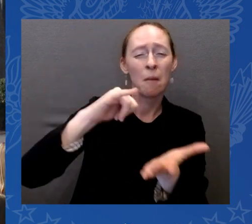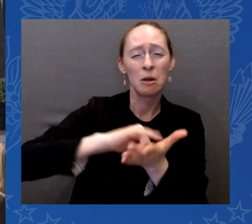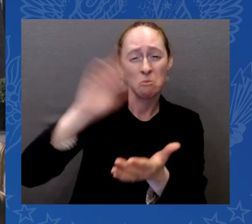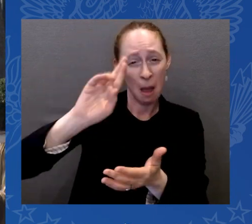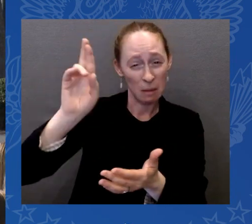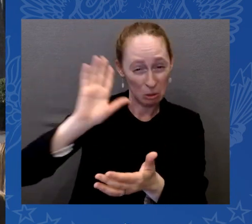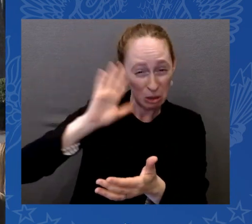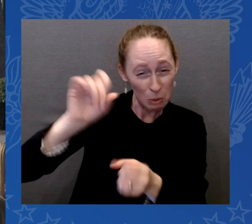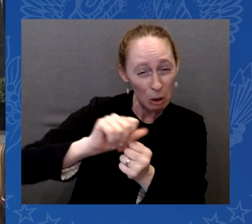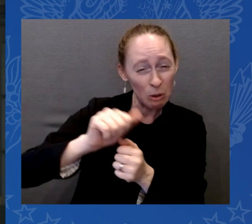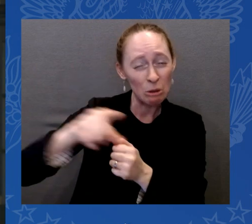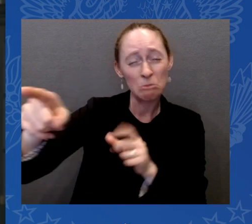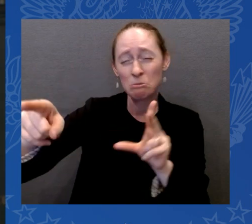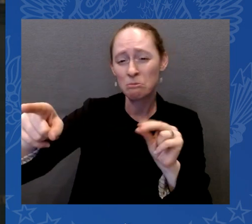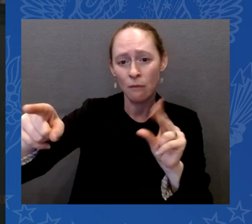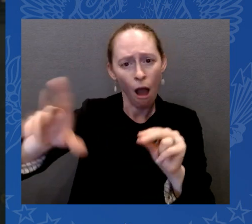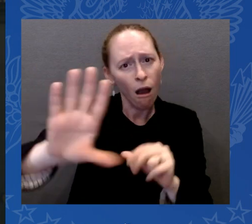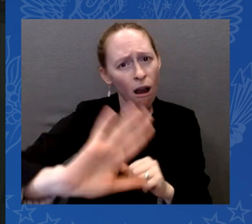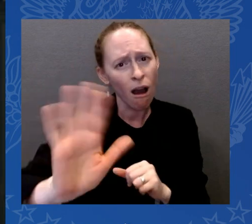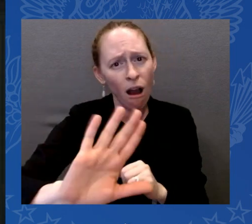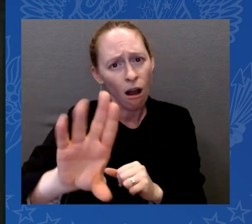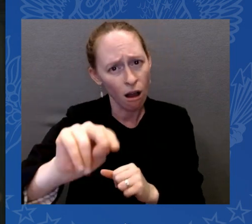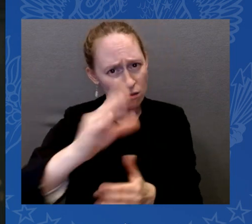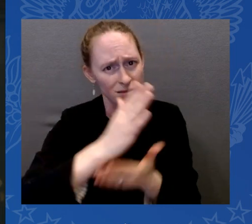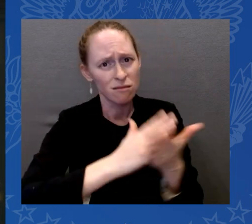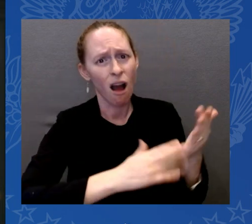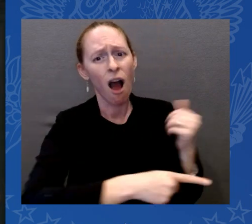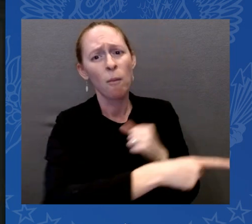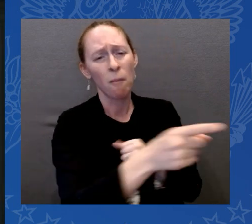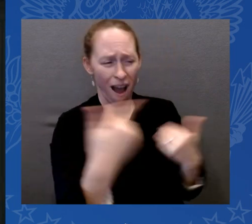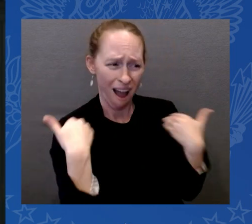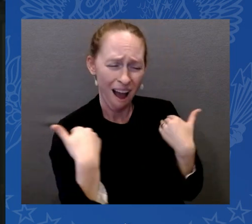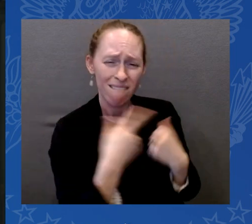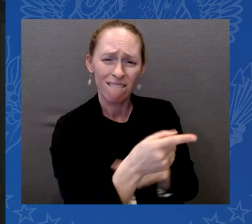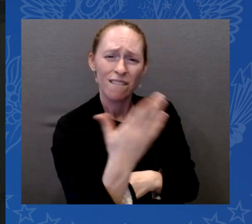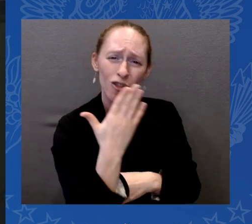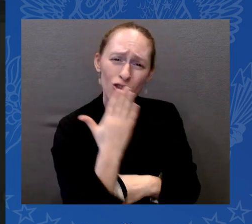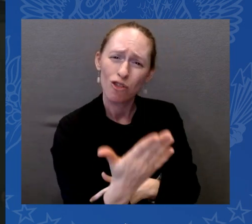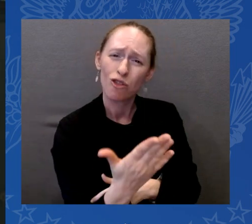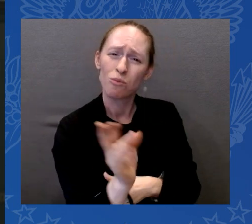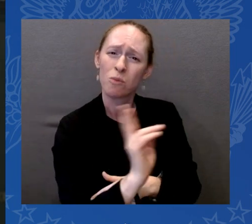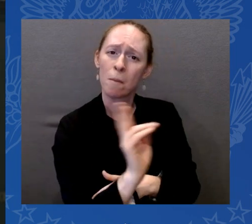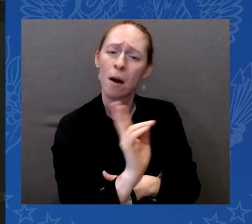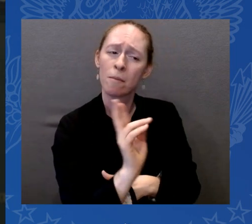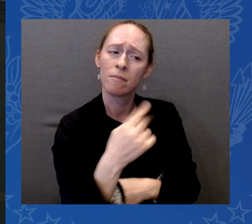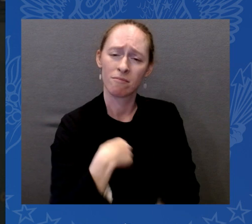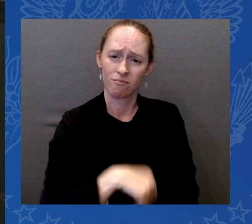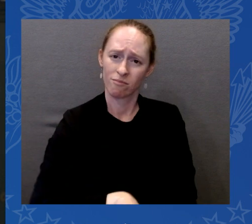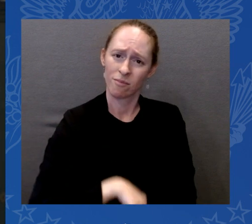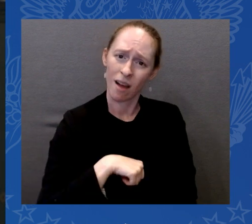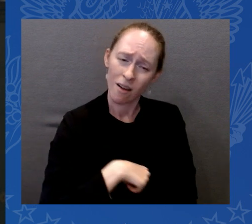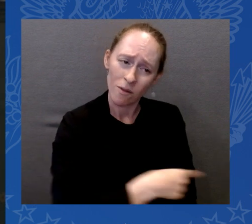And I'm proud of it. It's been good for the country. But I believe Republicans could have